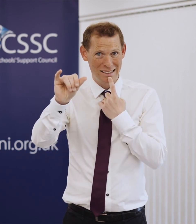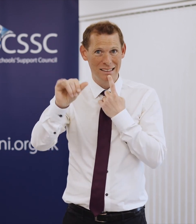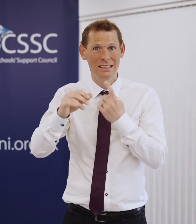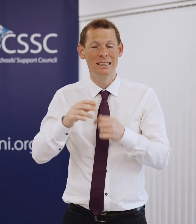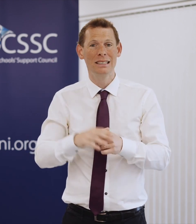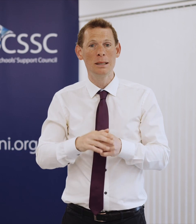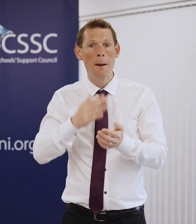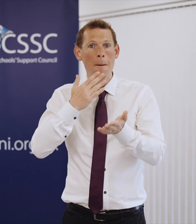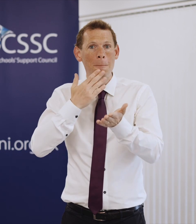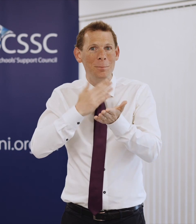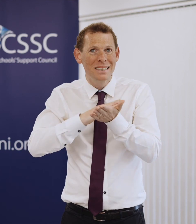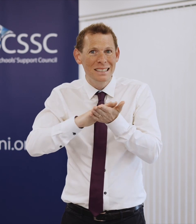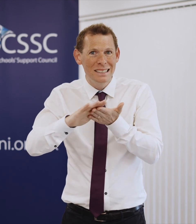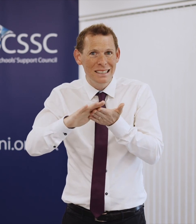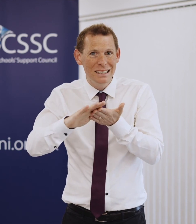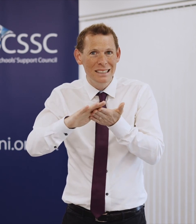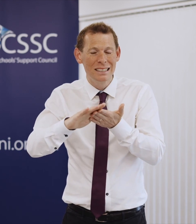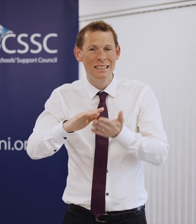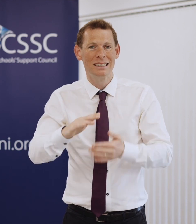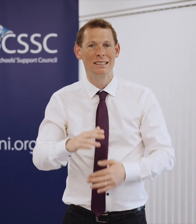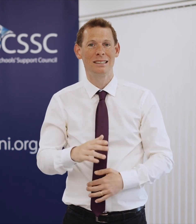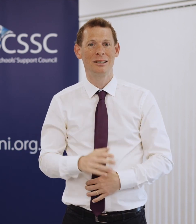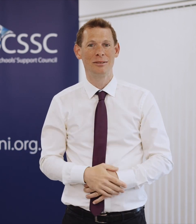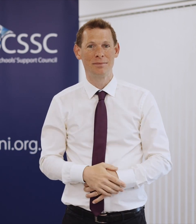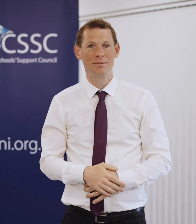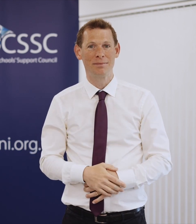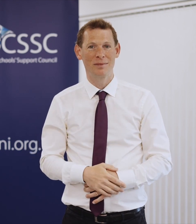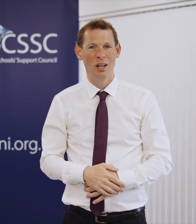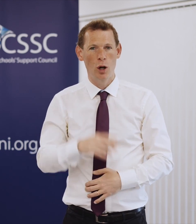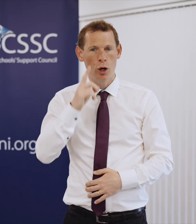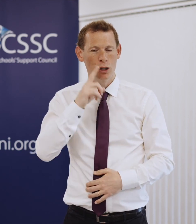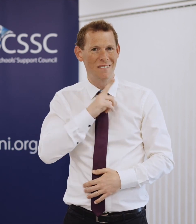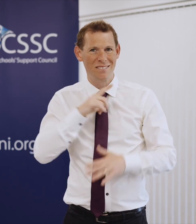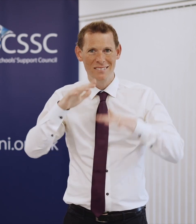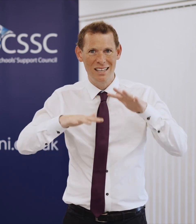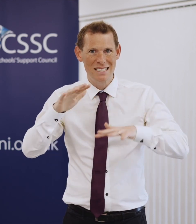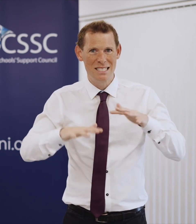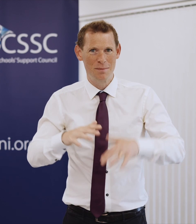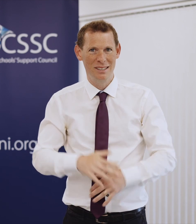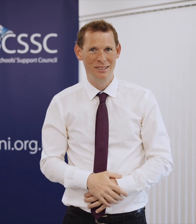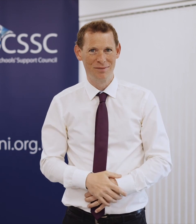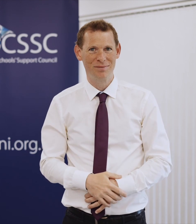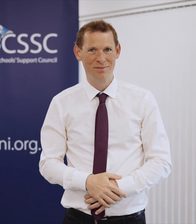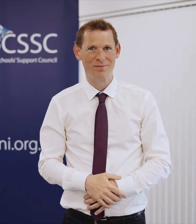so the word for plane might look very much like please. Very similar on the lips.